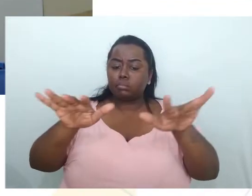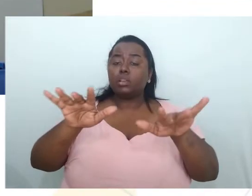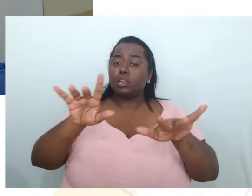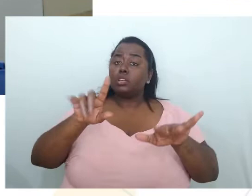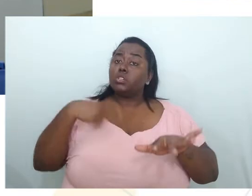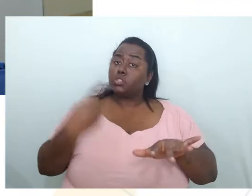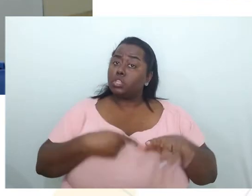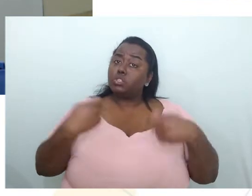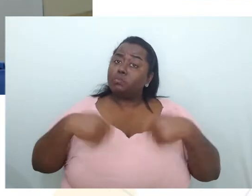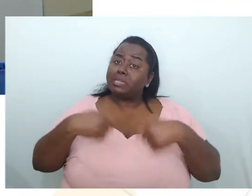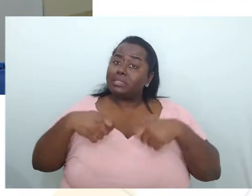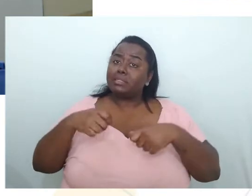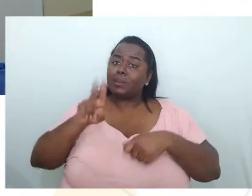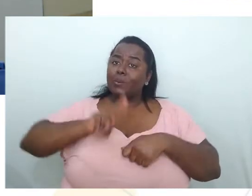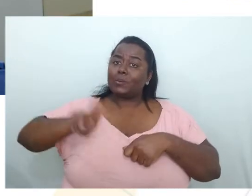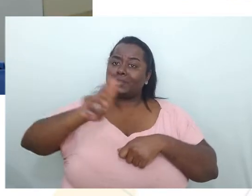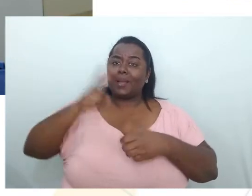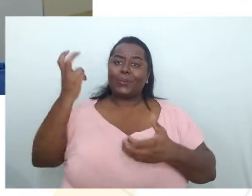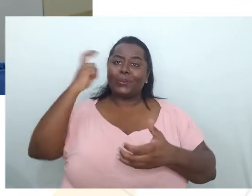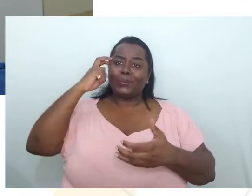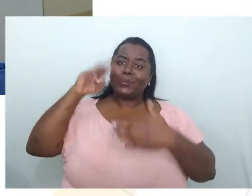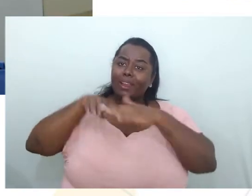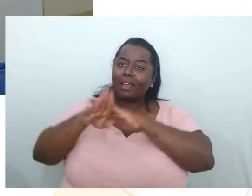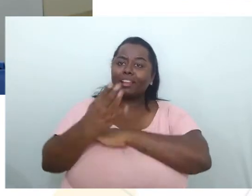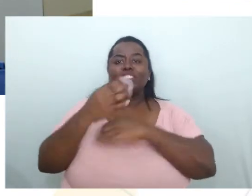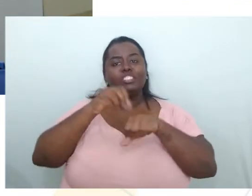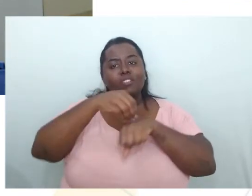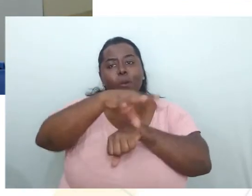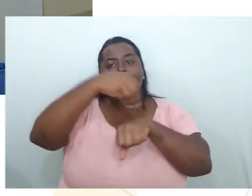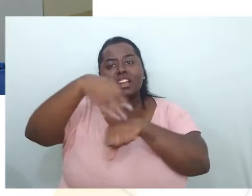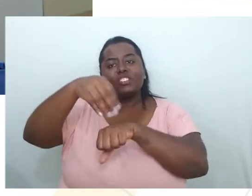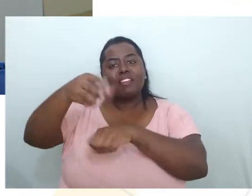culture of sharing that traditionally what